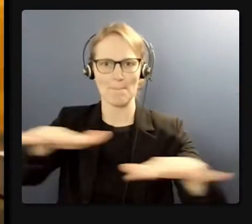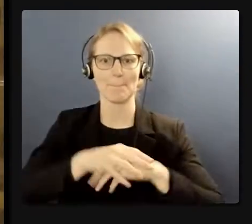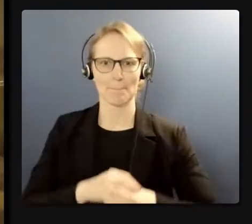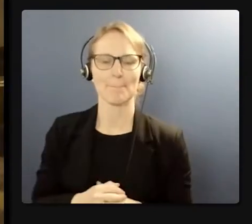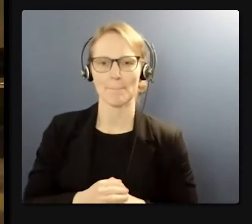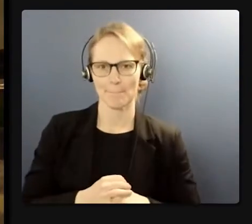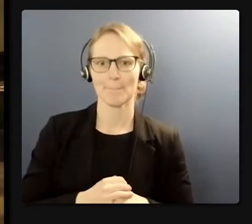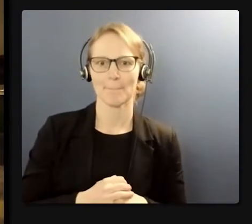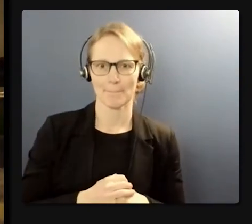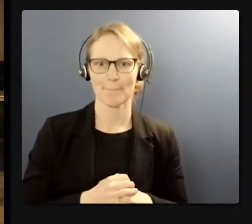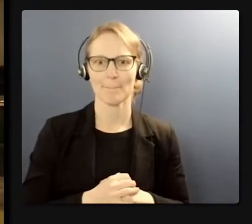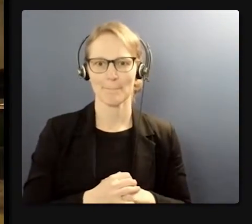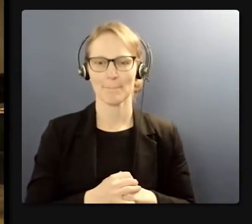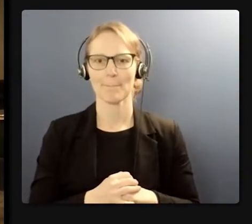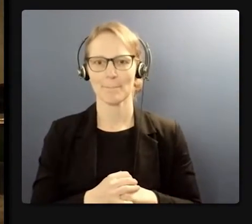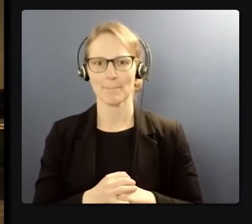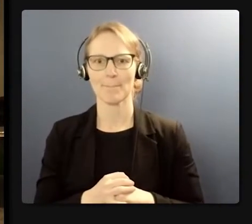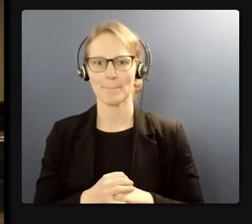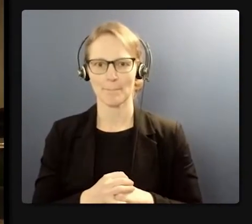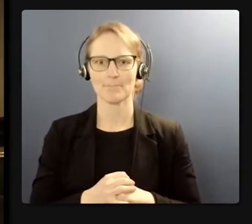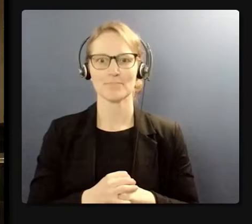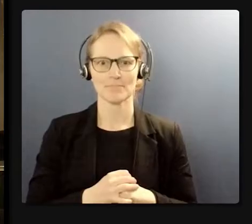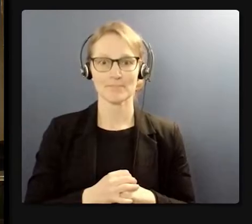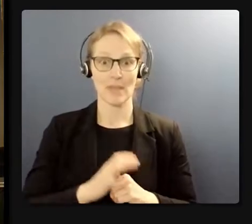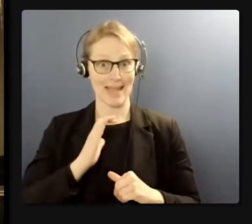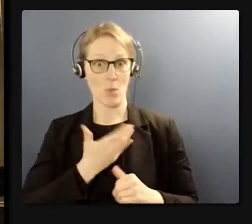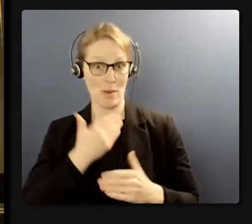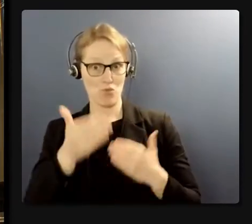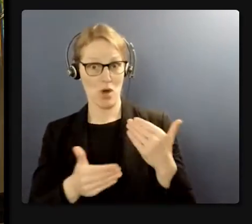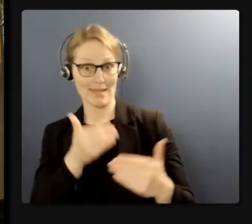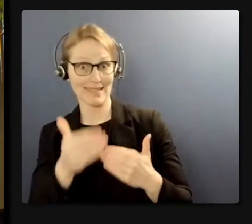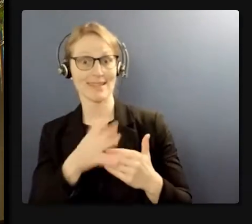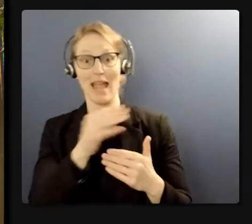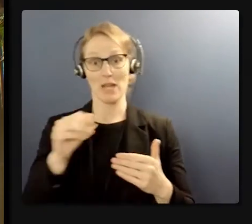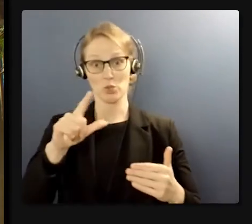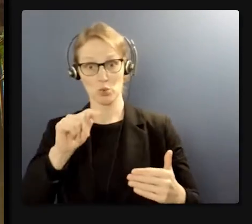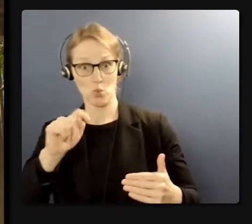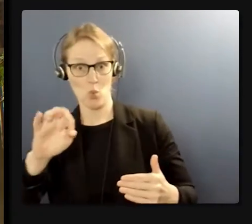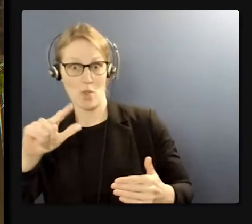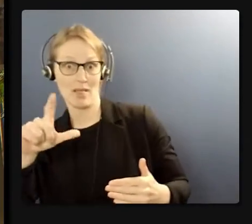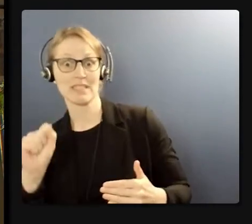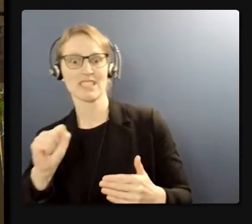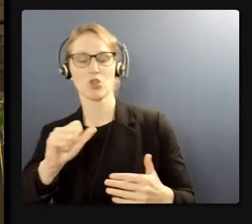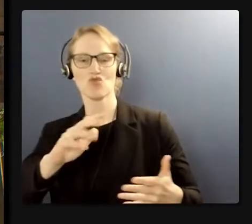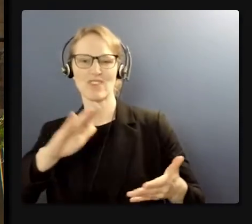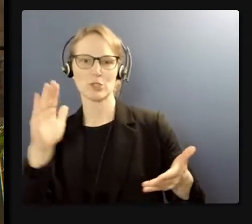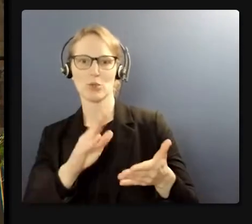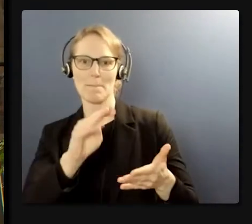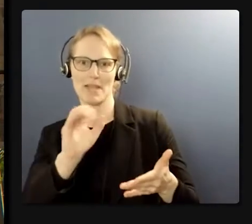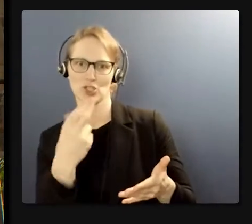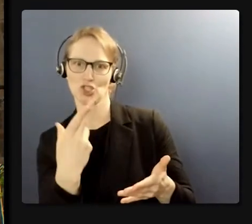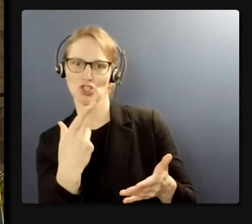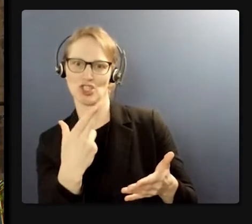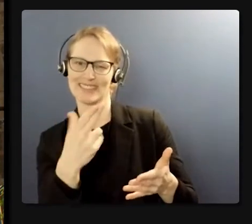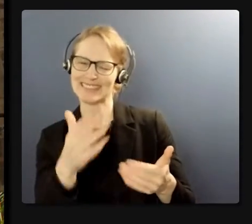Joint developers of leading games around the world who solve performance problems and optimize their cars and environments